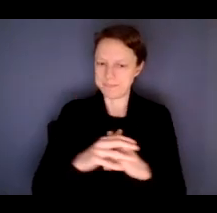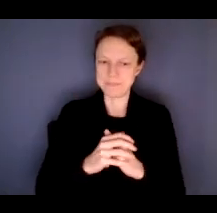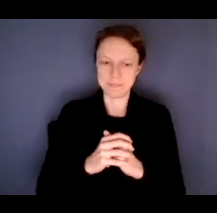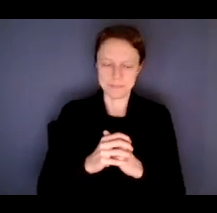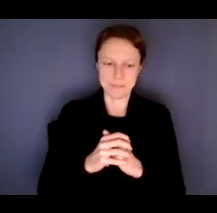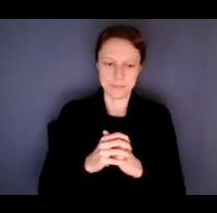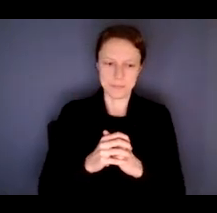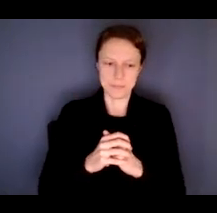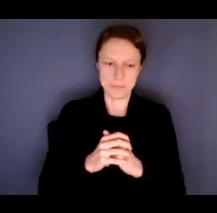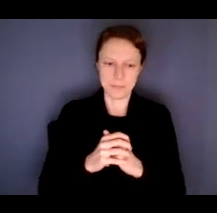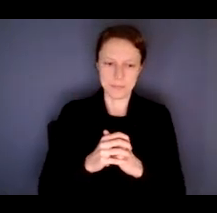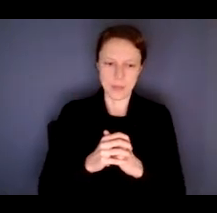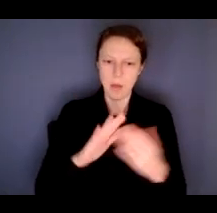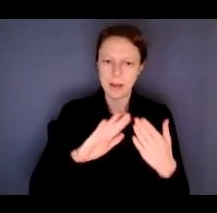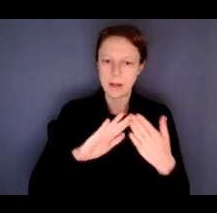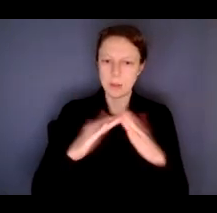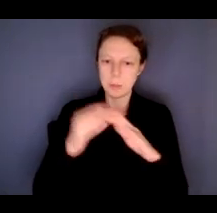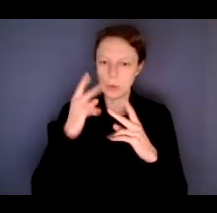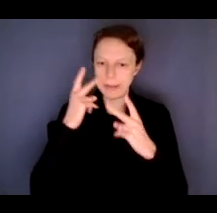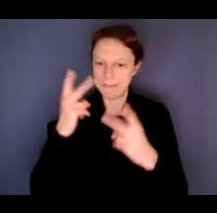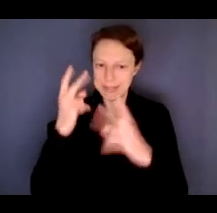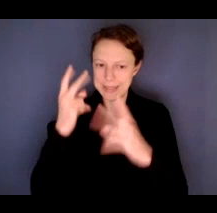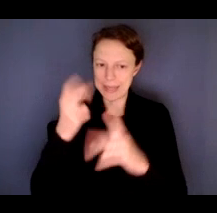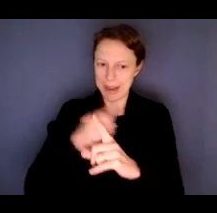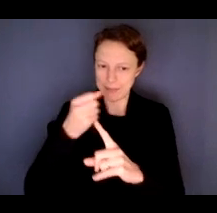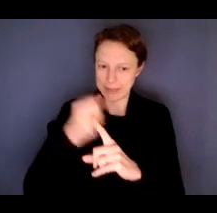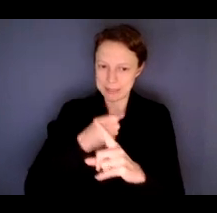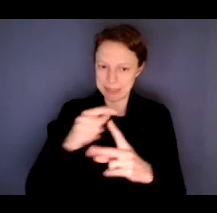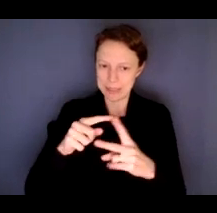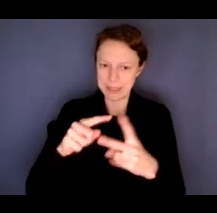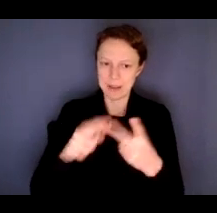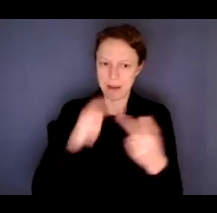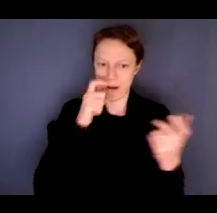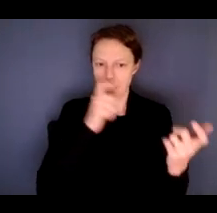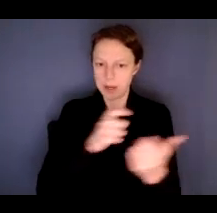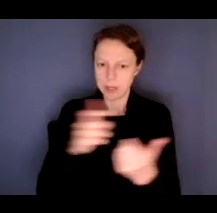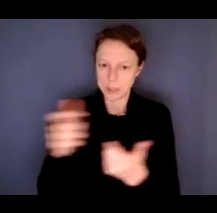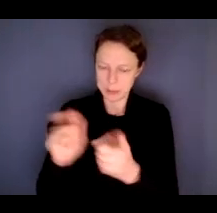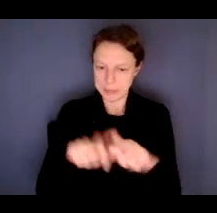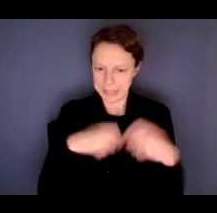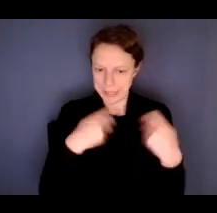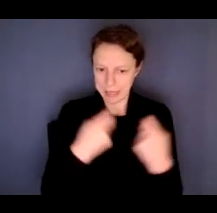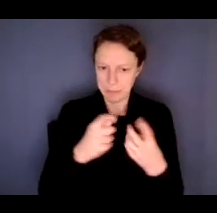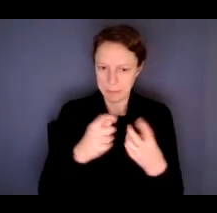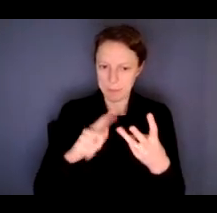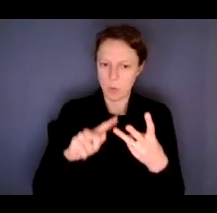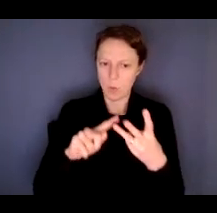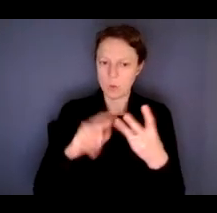business unit, the guardianship team and also the legal services investigation team.